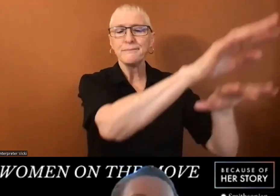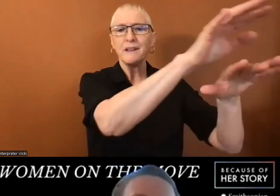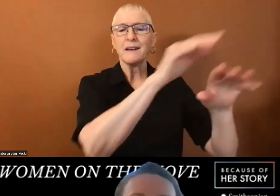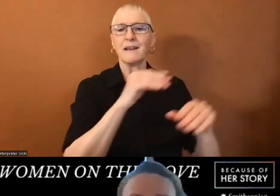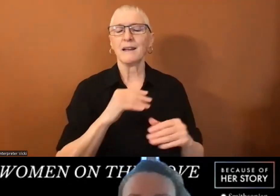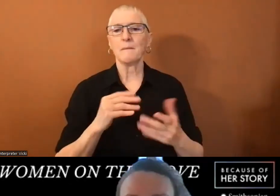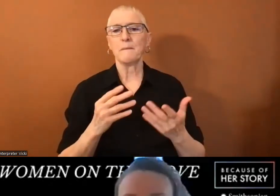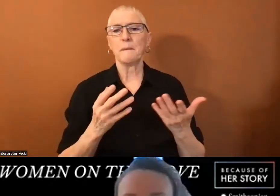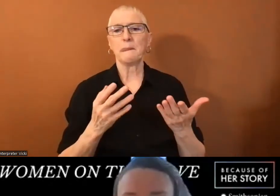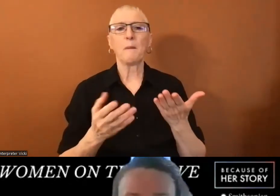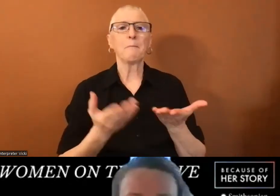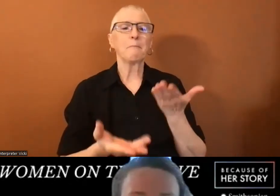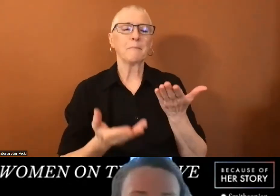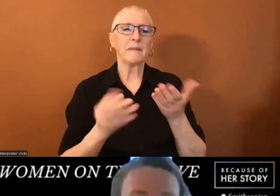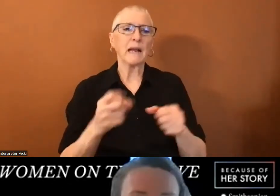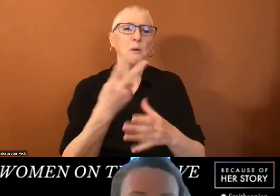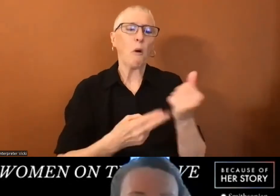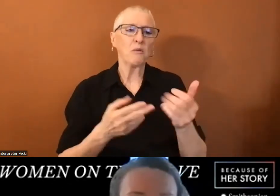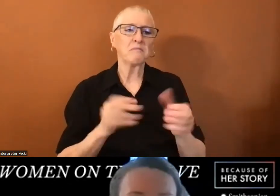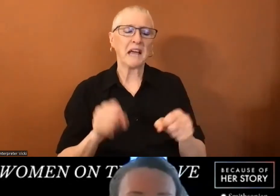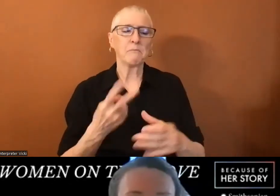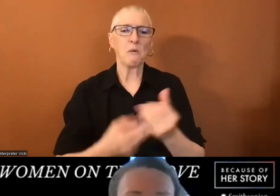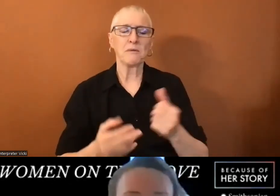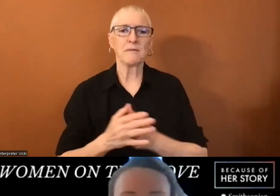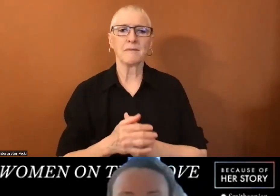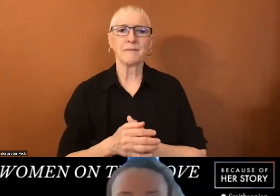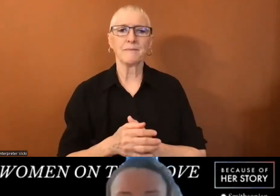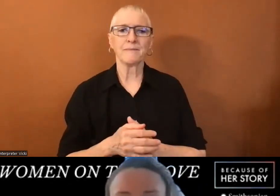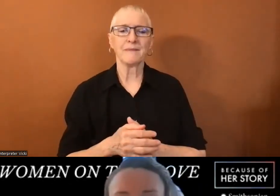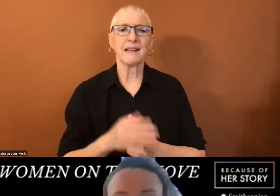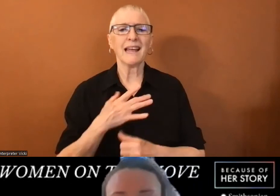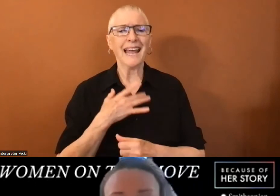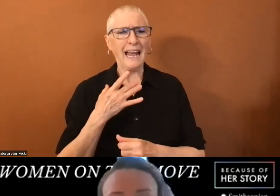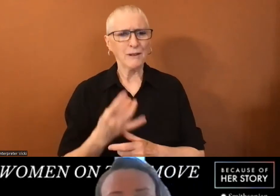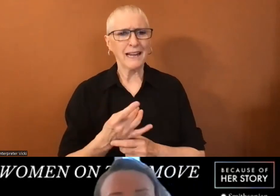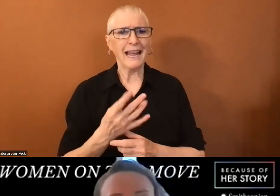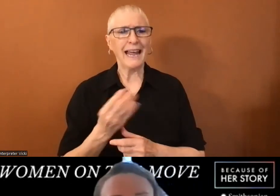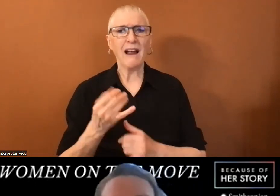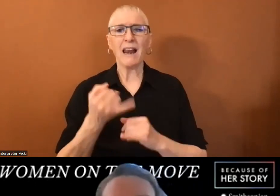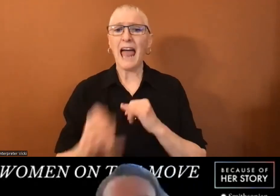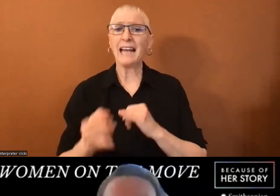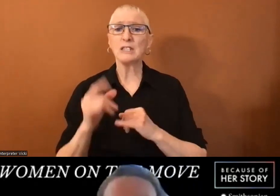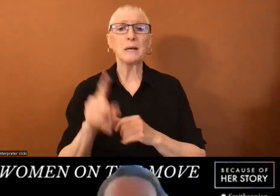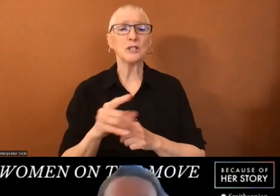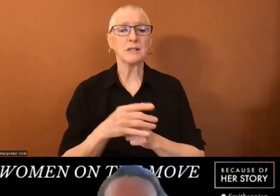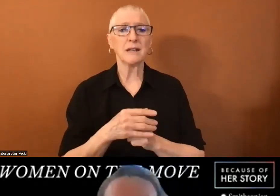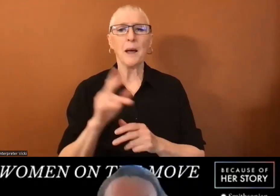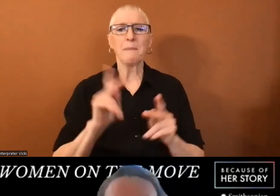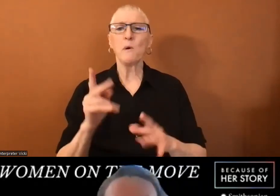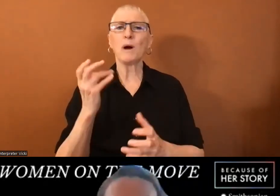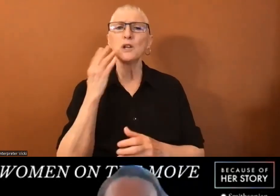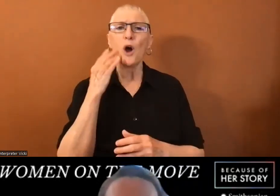they can basically do both. >>Shelby: Interesting, and our last question here, people want to know "Is your job fun?"